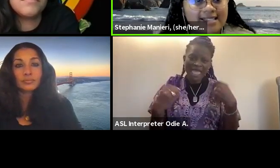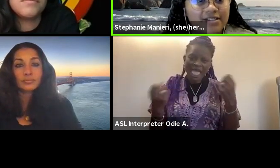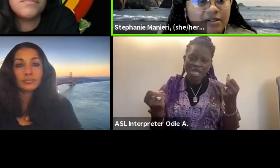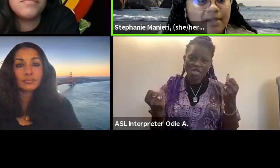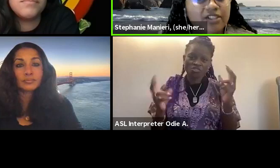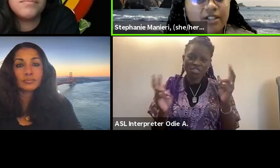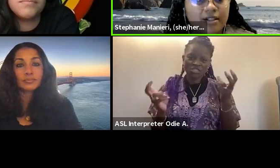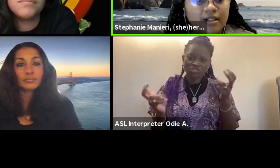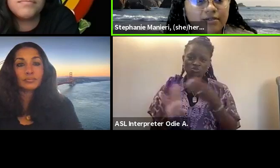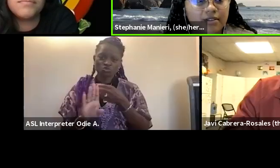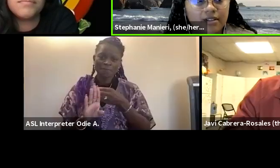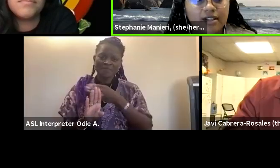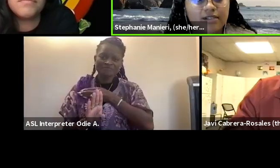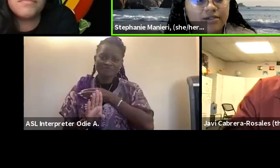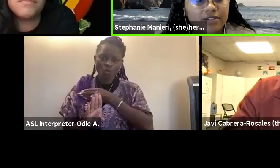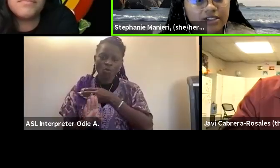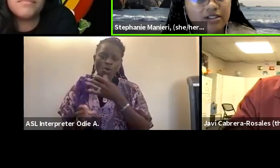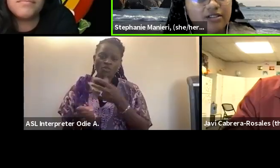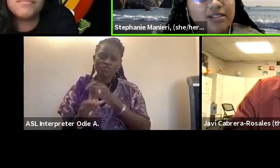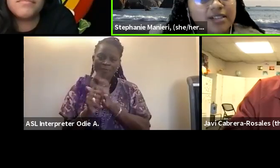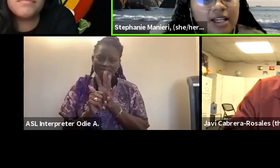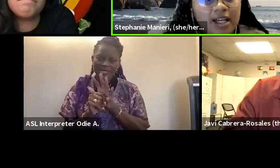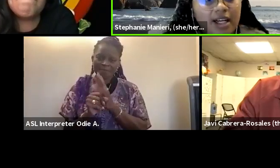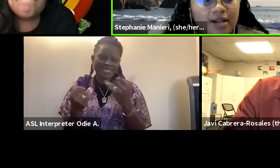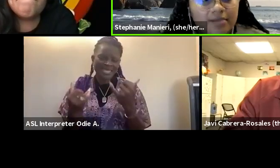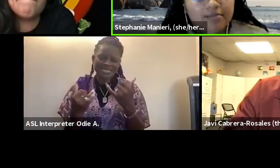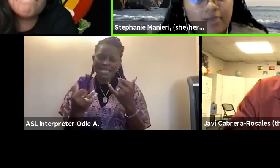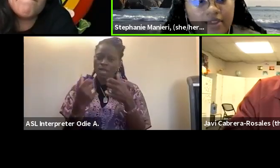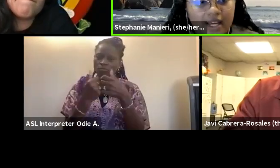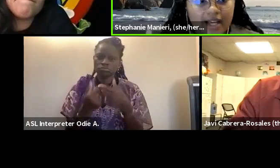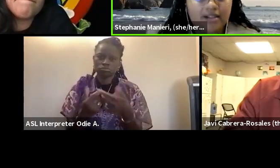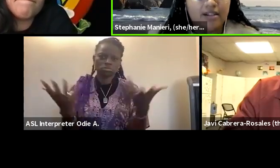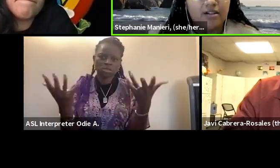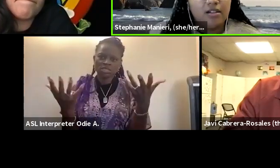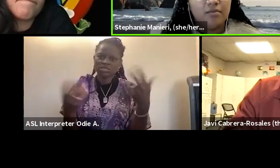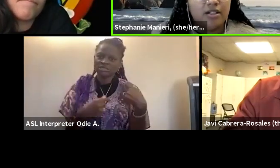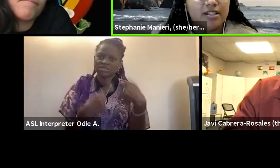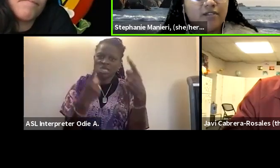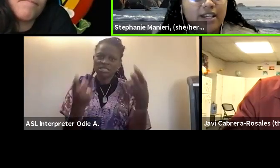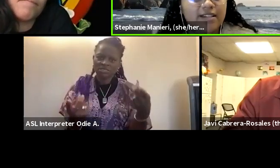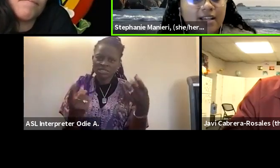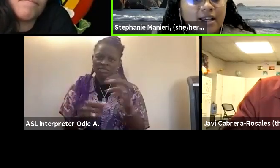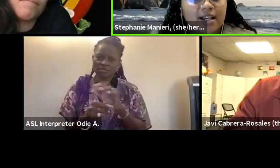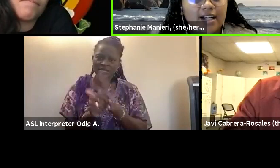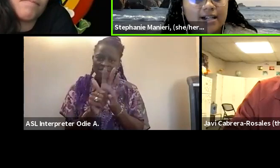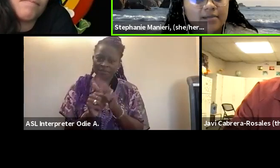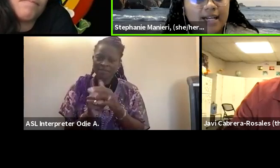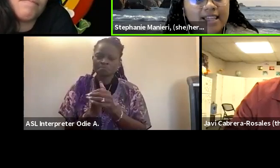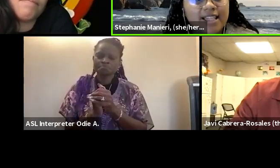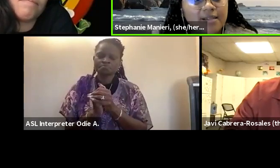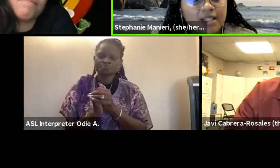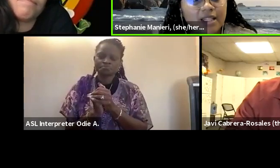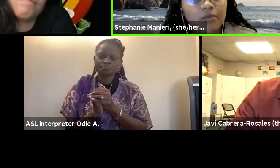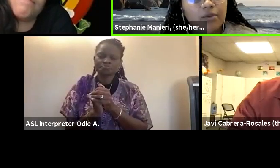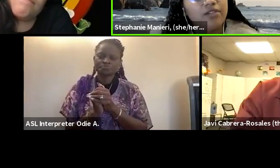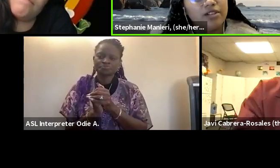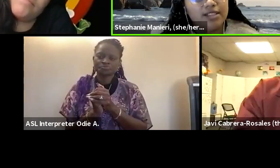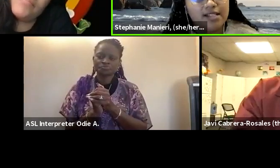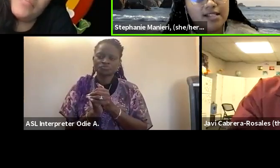exacerbation of a lot of different issues that our communities face. I think something that we've learned as a